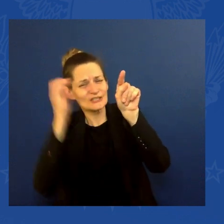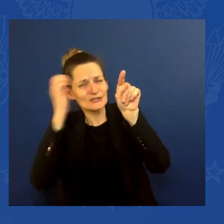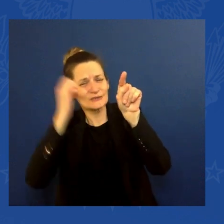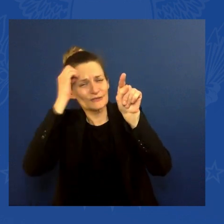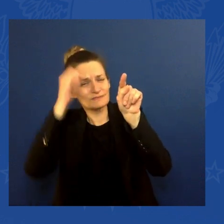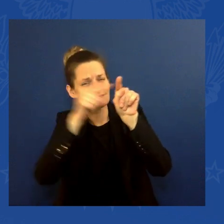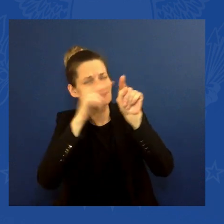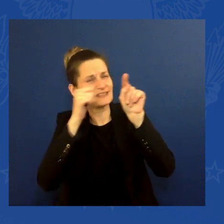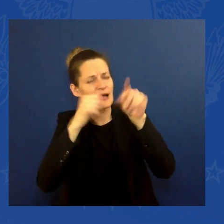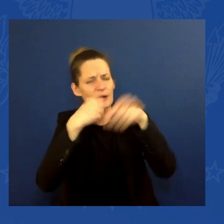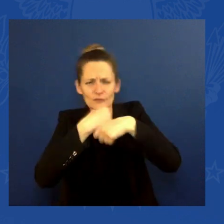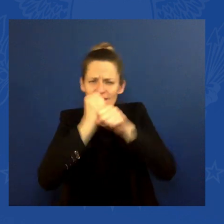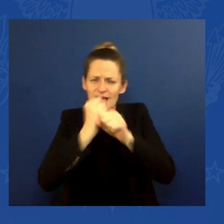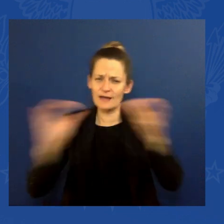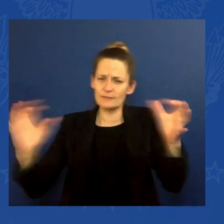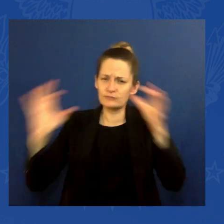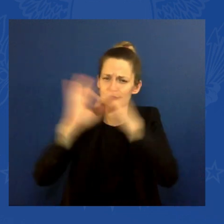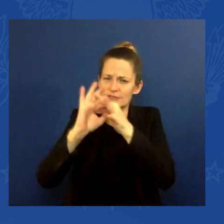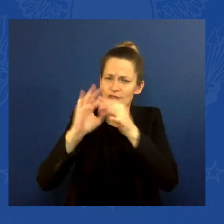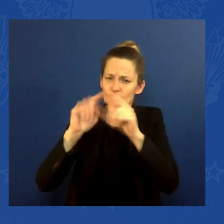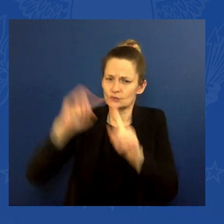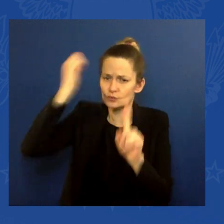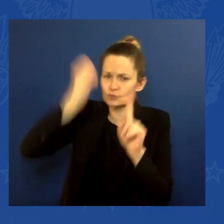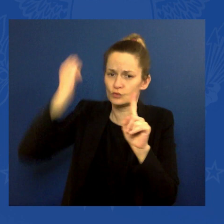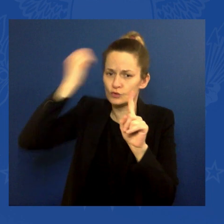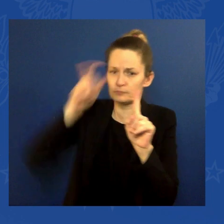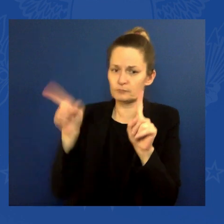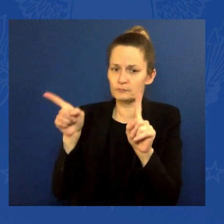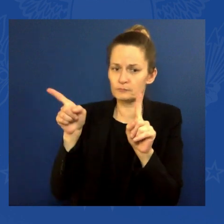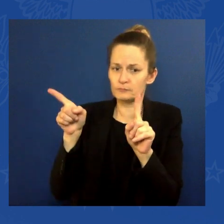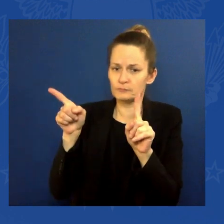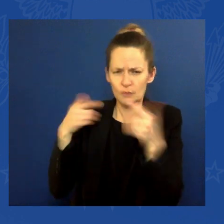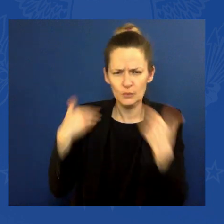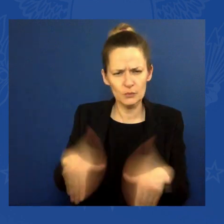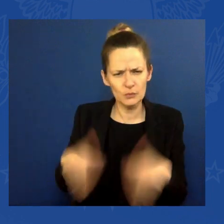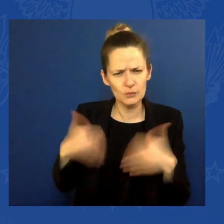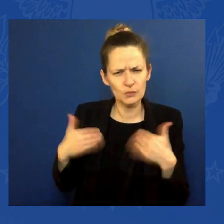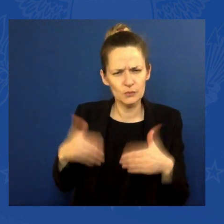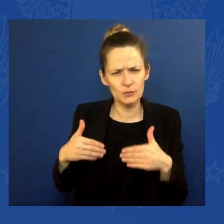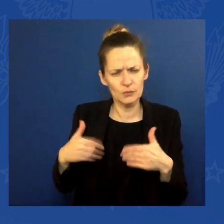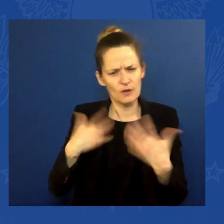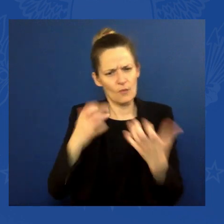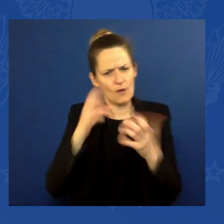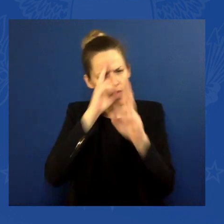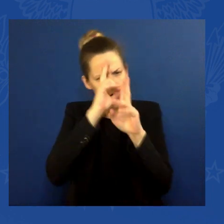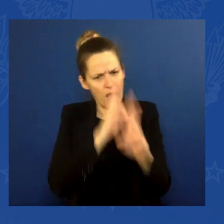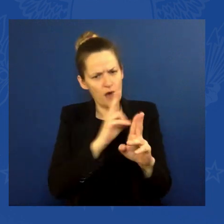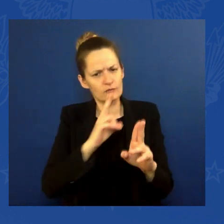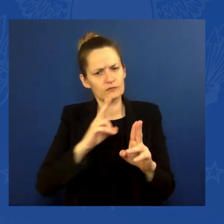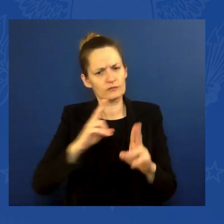Tonight, let us salute that bridge to the world. A bridge that for generations has gone back and forth